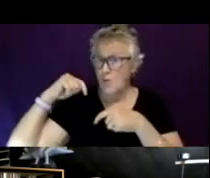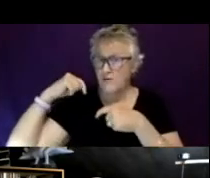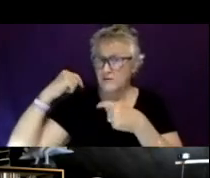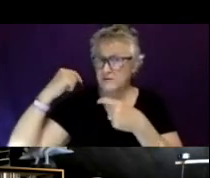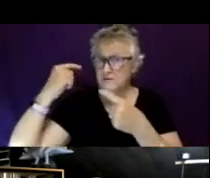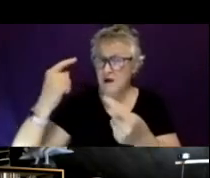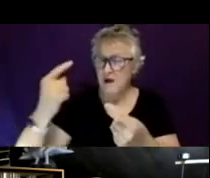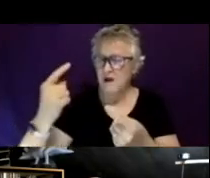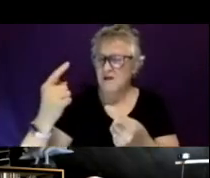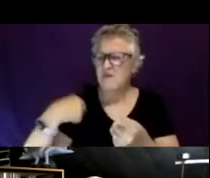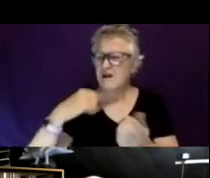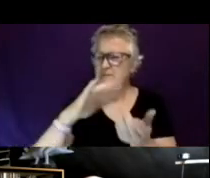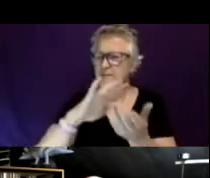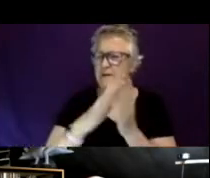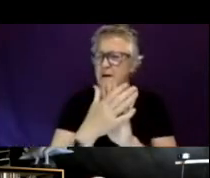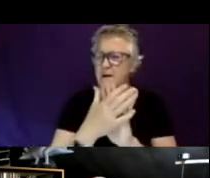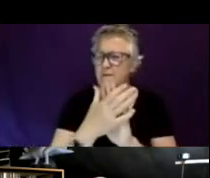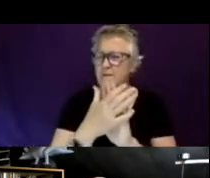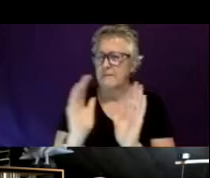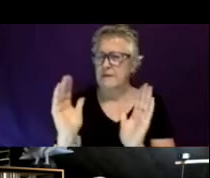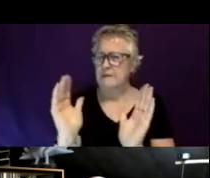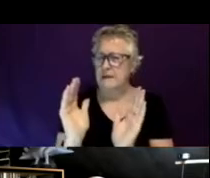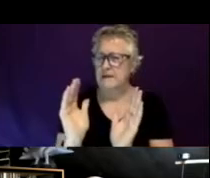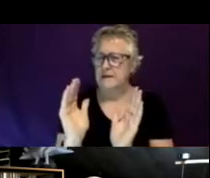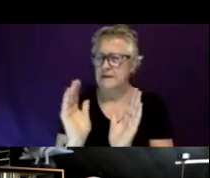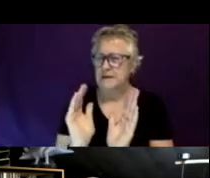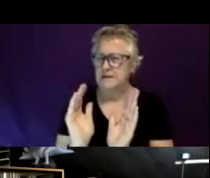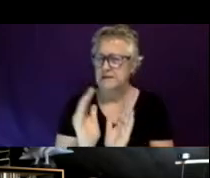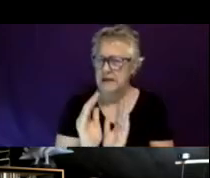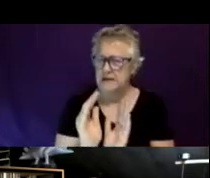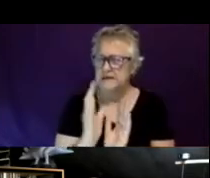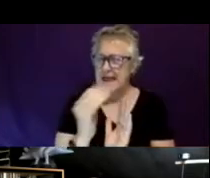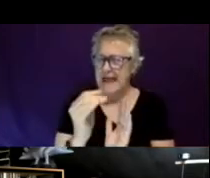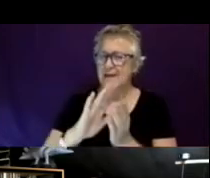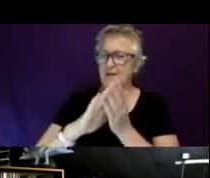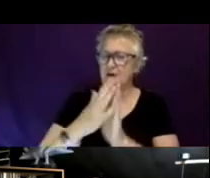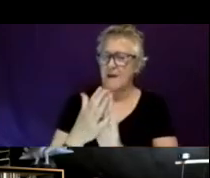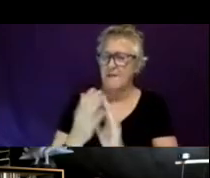and a little bit more anatomical. But there's so much movement in these!